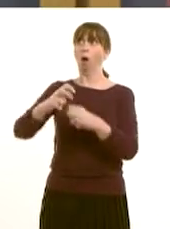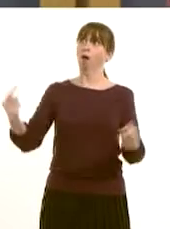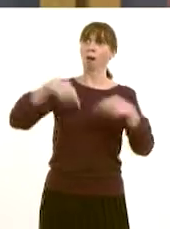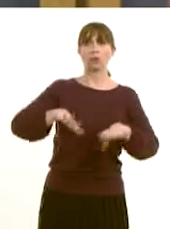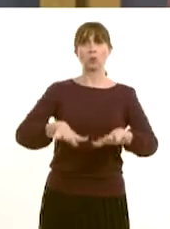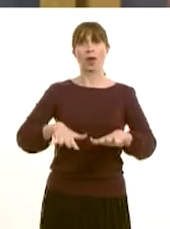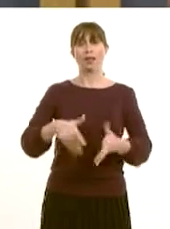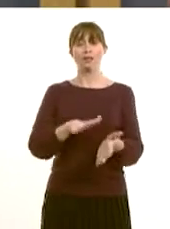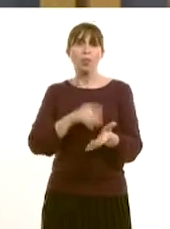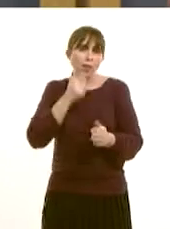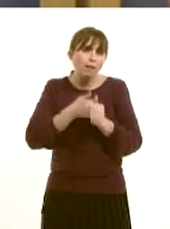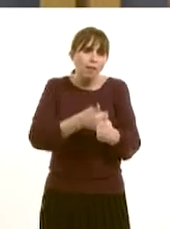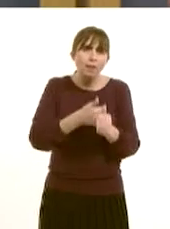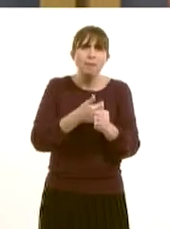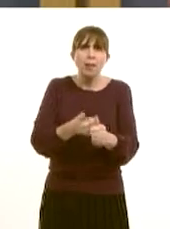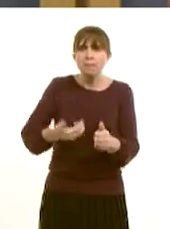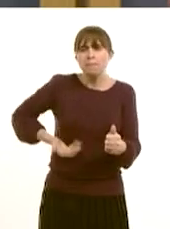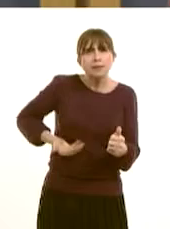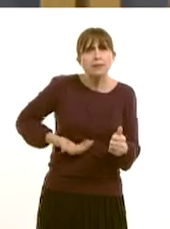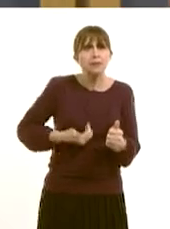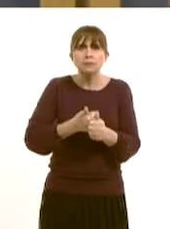in developing their exports to Europe and the rest of the world.